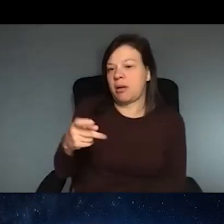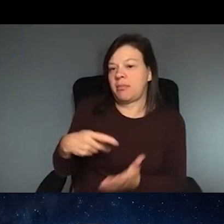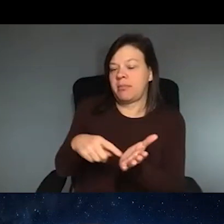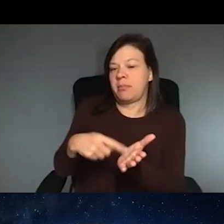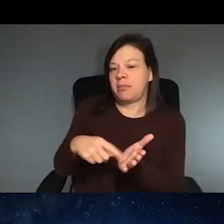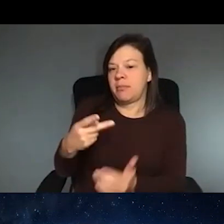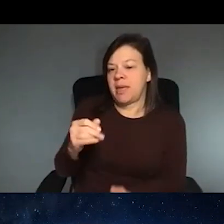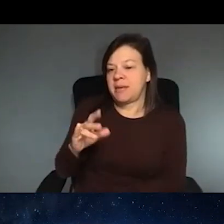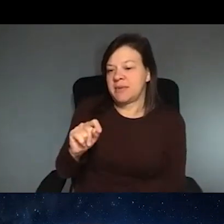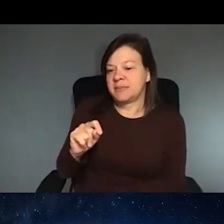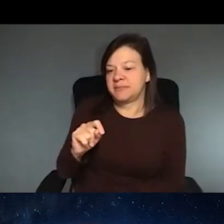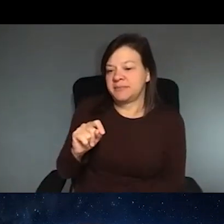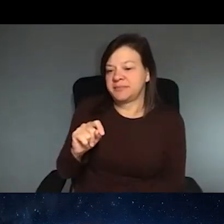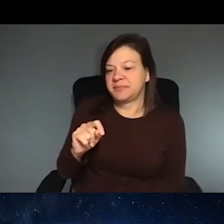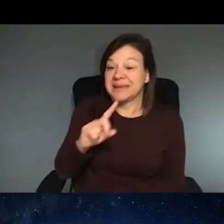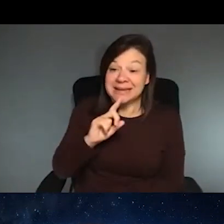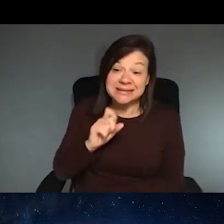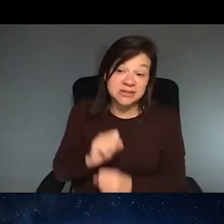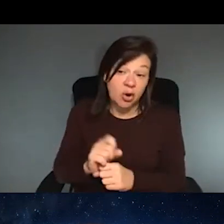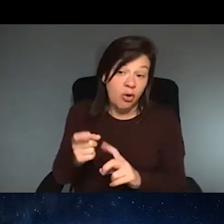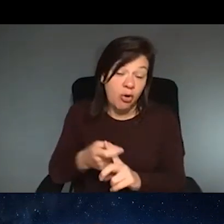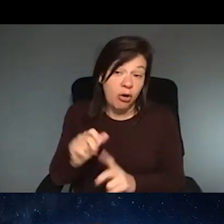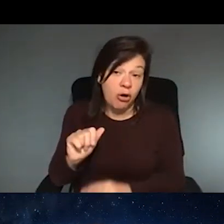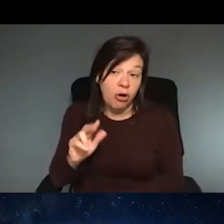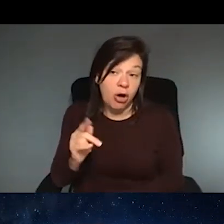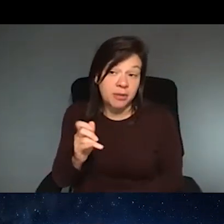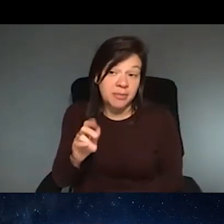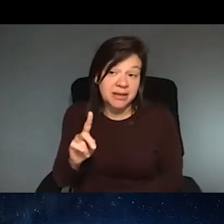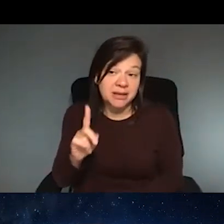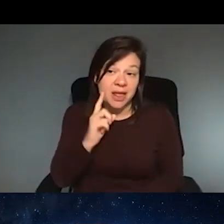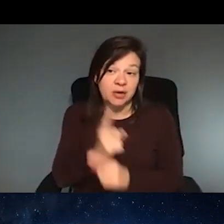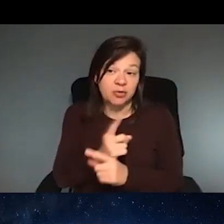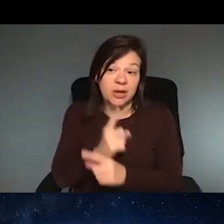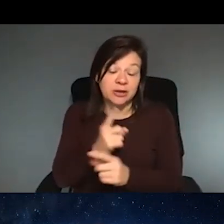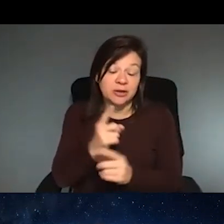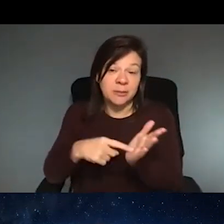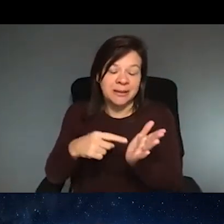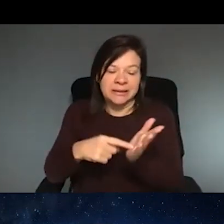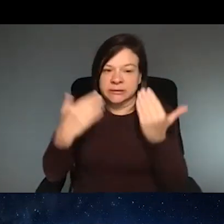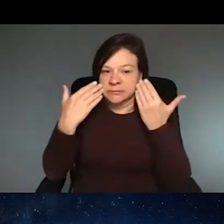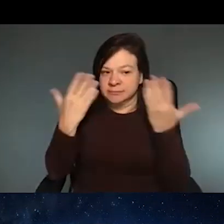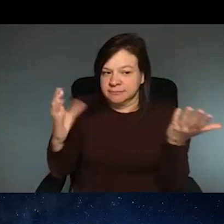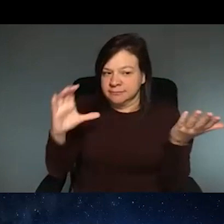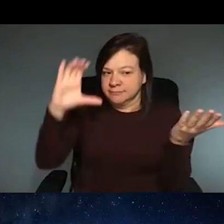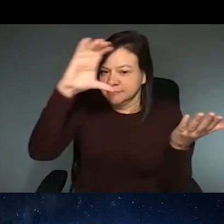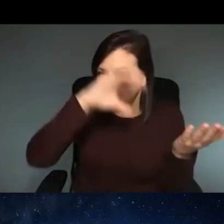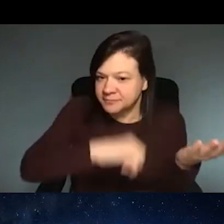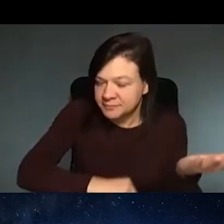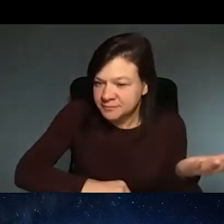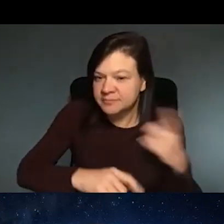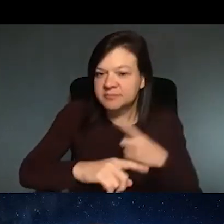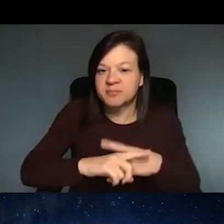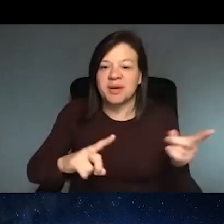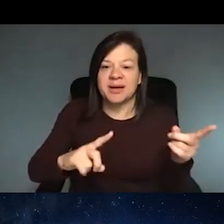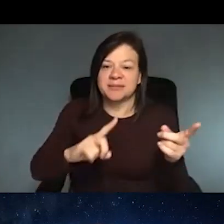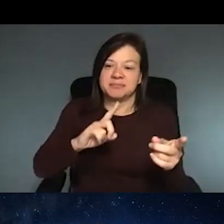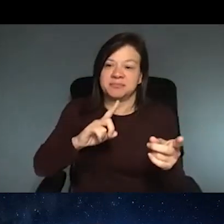SO IS AUTOMATED LIKE REGULAR BILLING POSSIBLE? I IMAGINE SO BUT I CAN'T GO ON THE RECORD AS SAYING